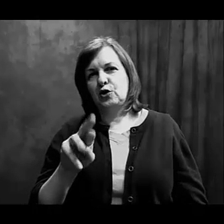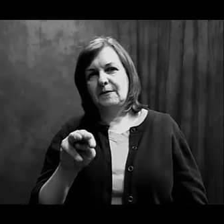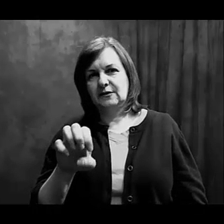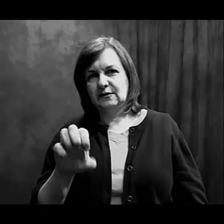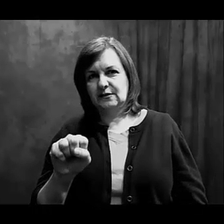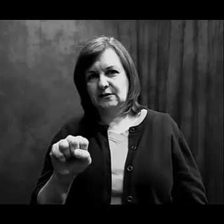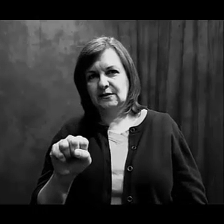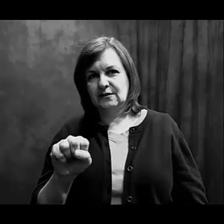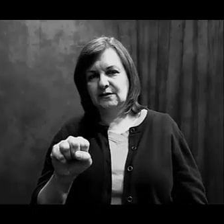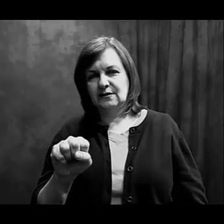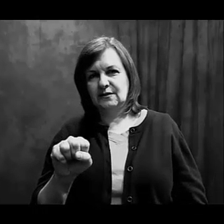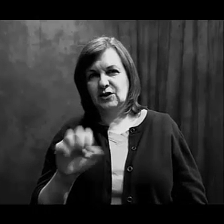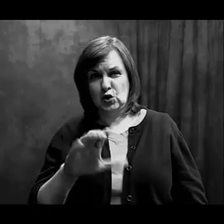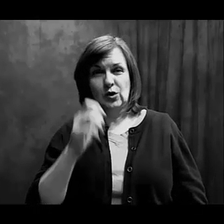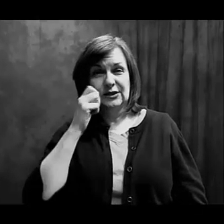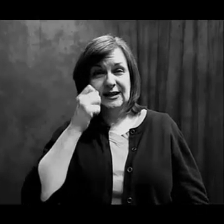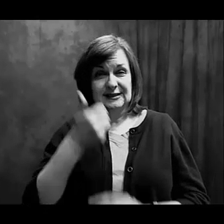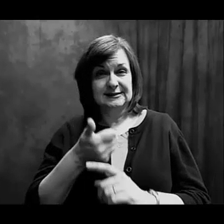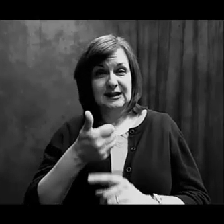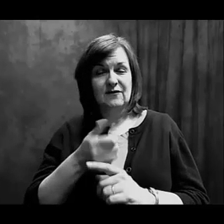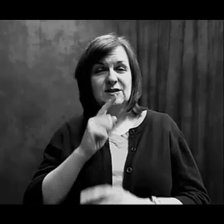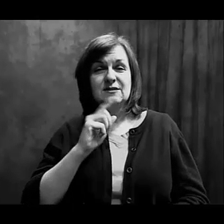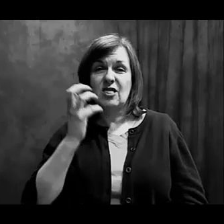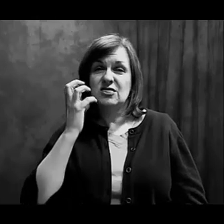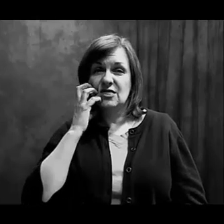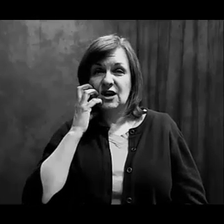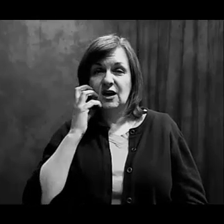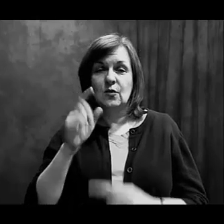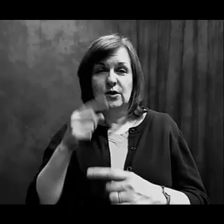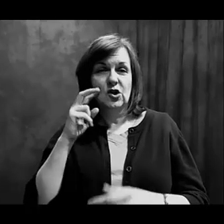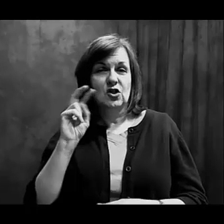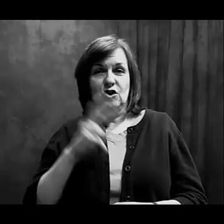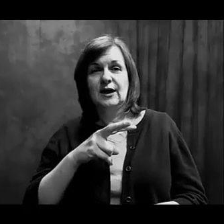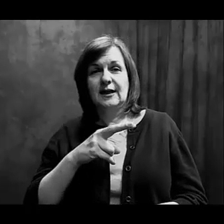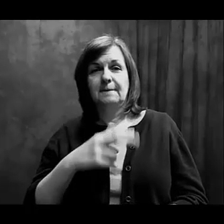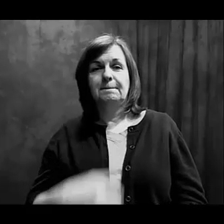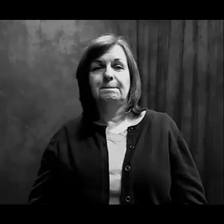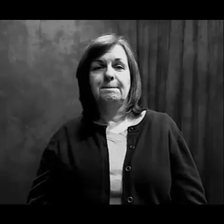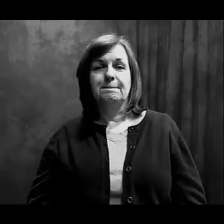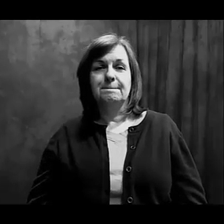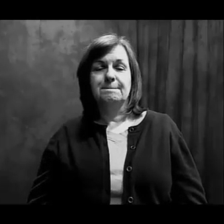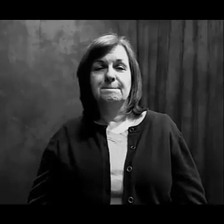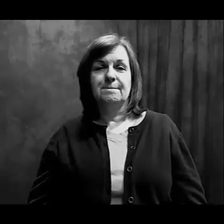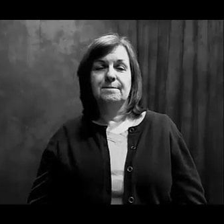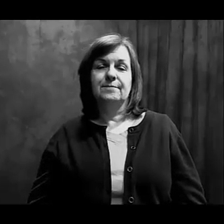so your skin is actually quite thick when we actually look at it like this